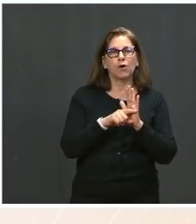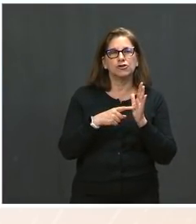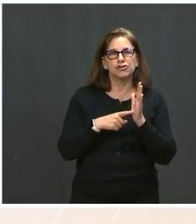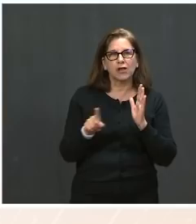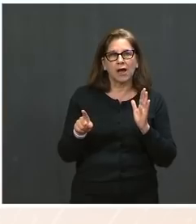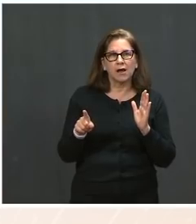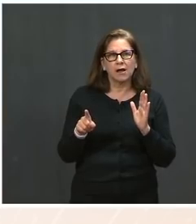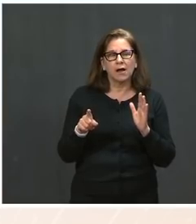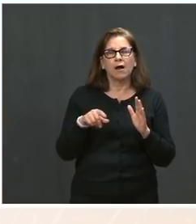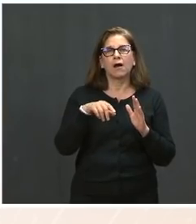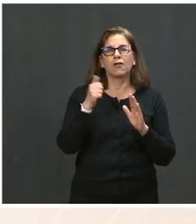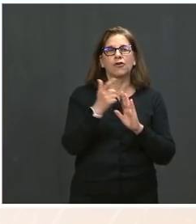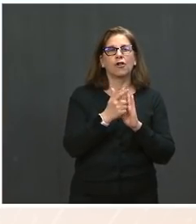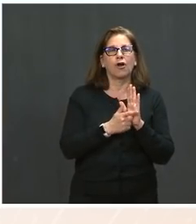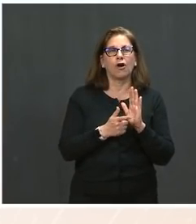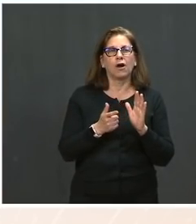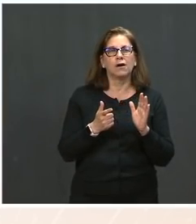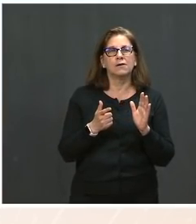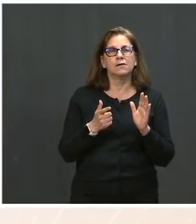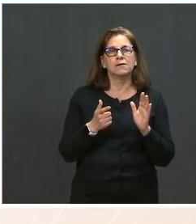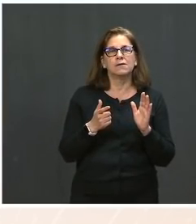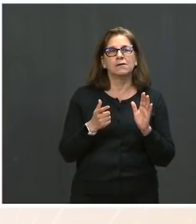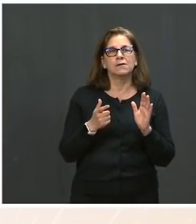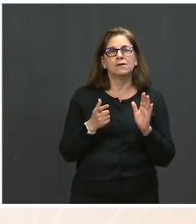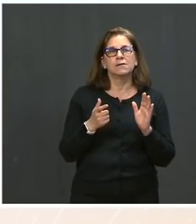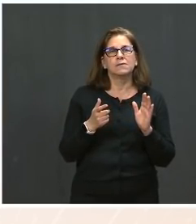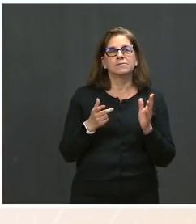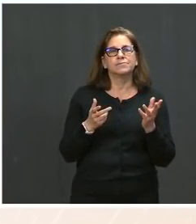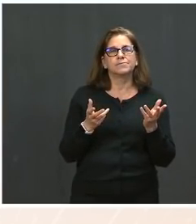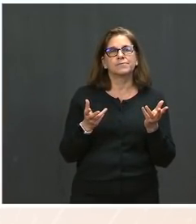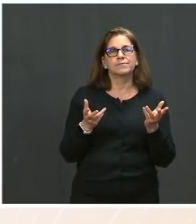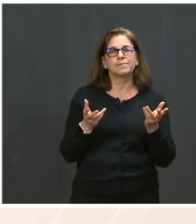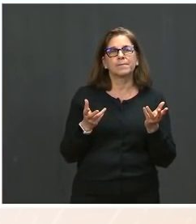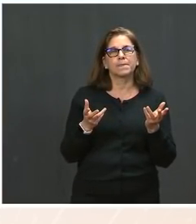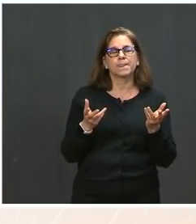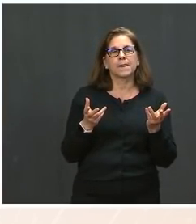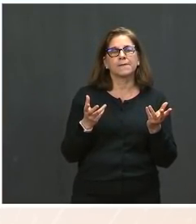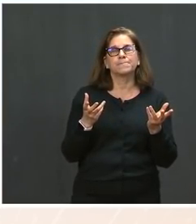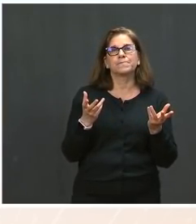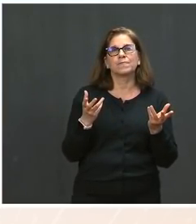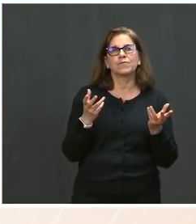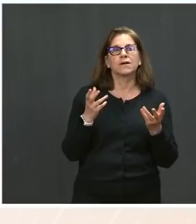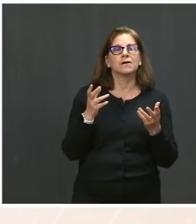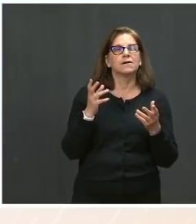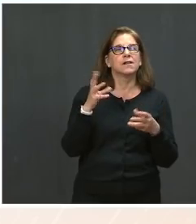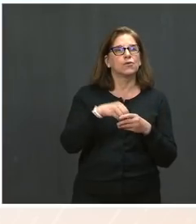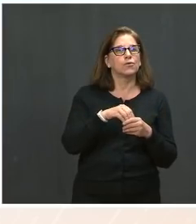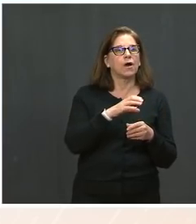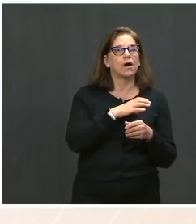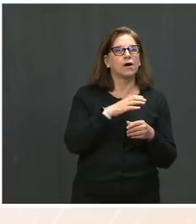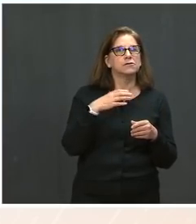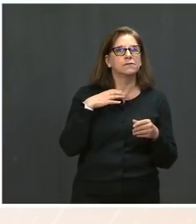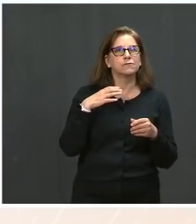many cycles of Congress -- on gun liabil- -- holding gun manufacturers to the same liability standards